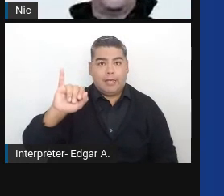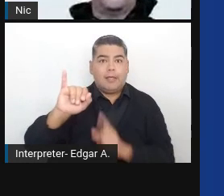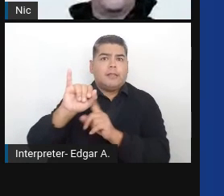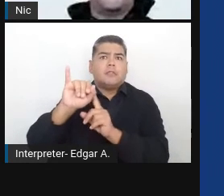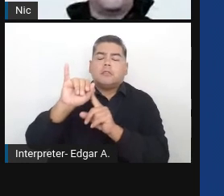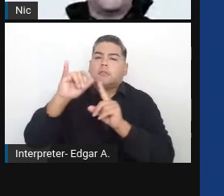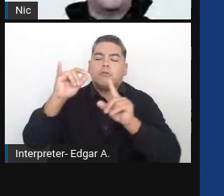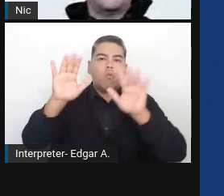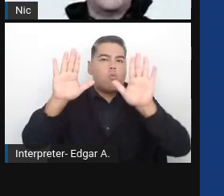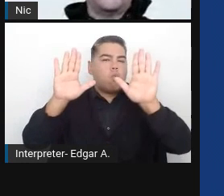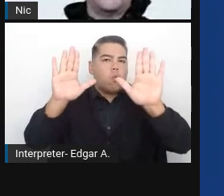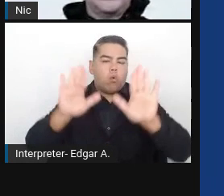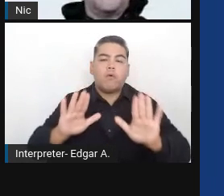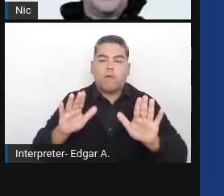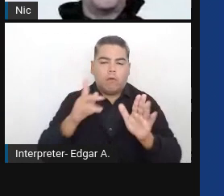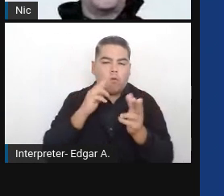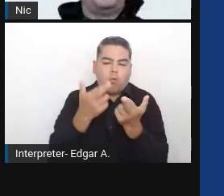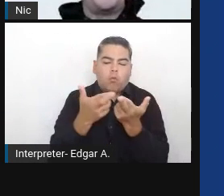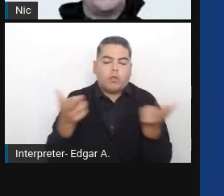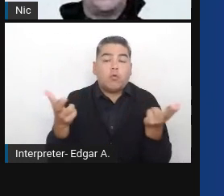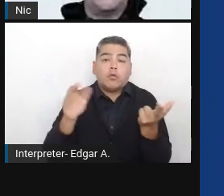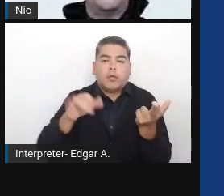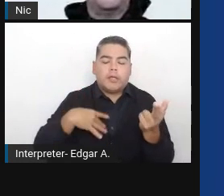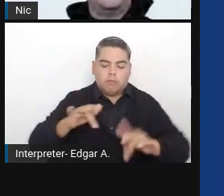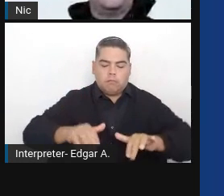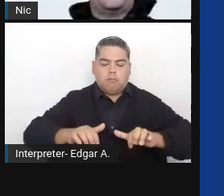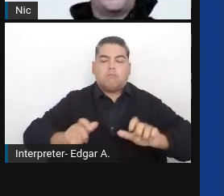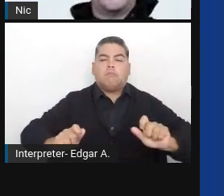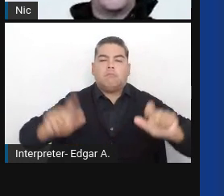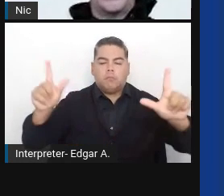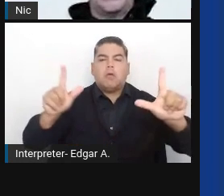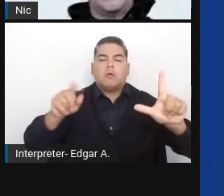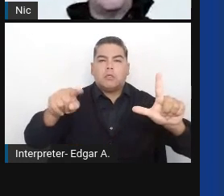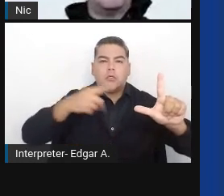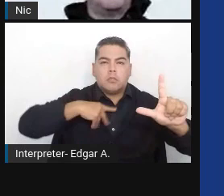about things and where to be more effective.